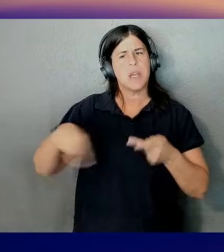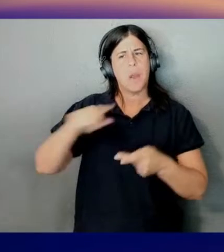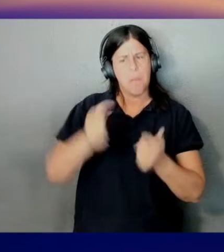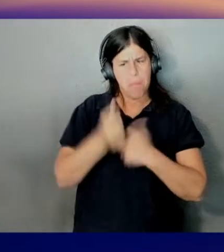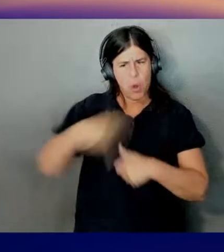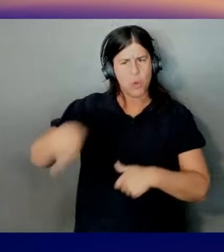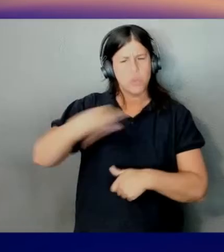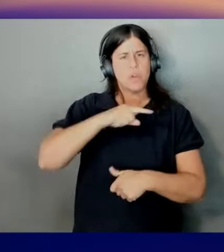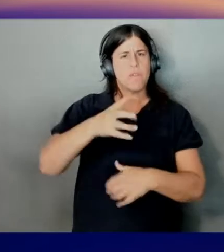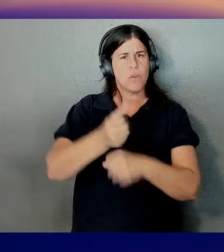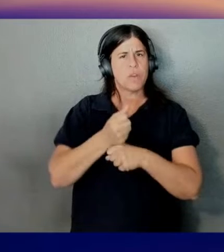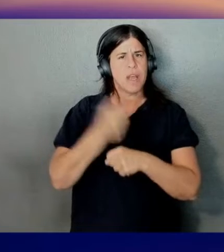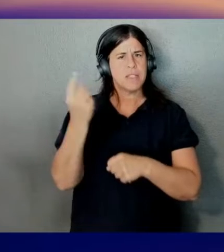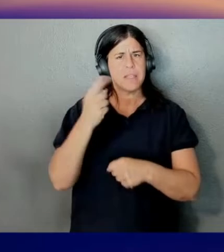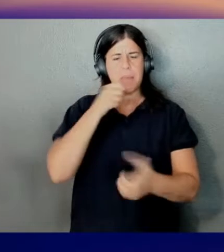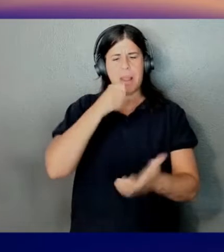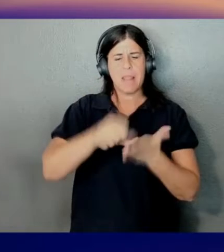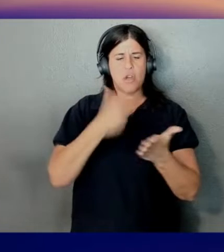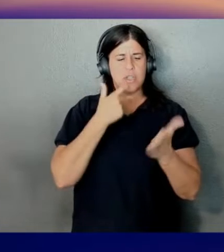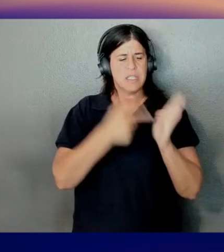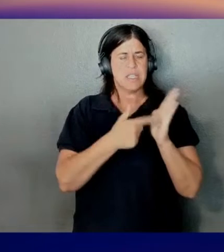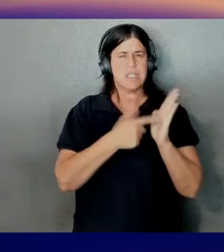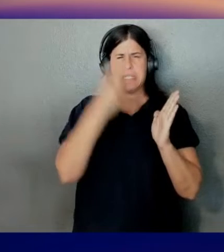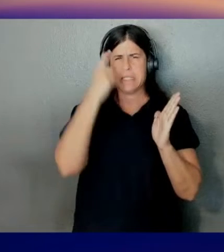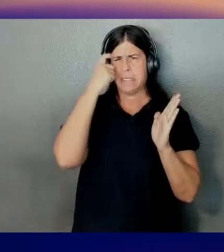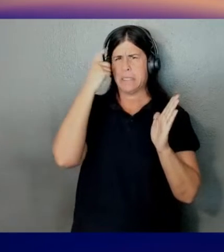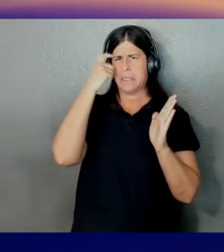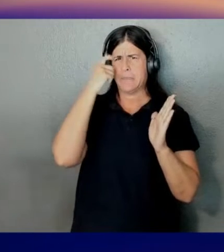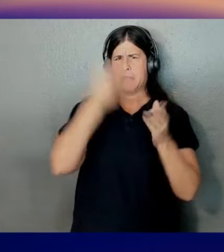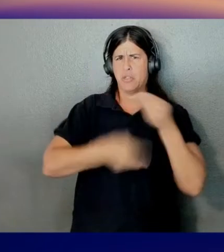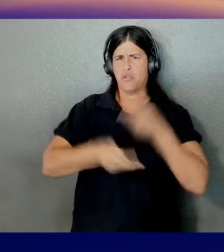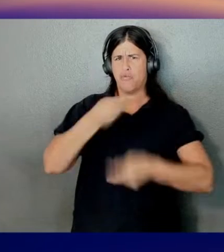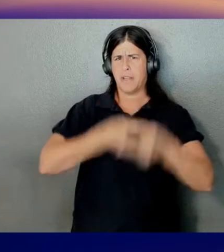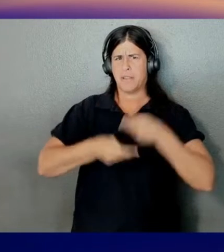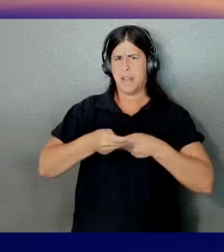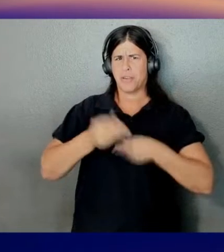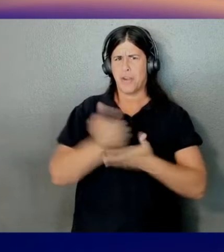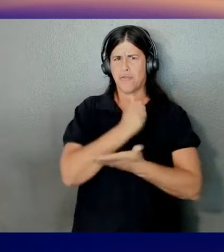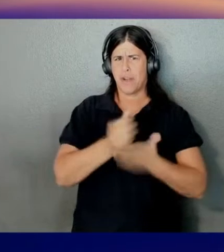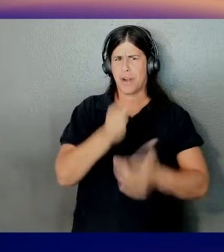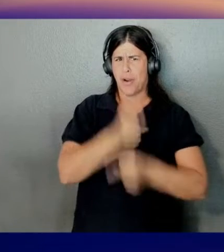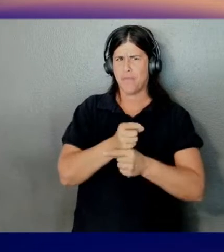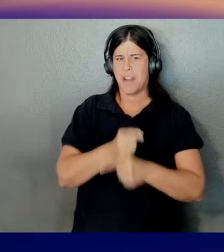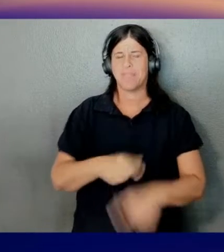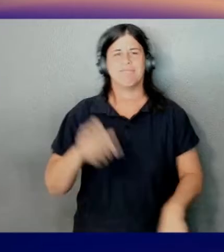and a letter says there was a suspicious transaction, right? So behind that there's machine learning.